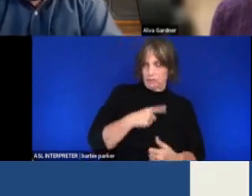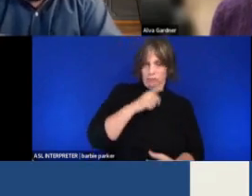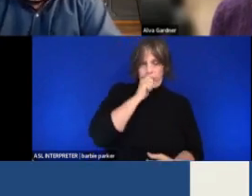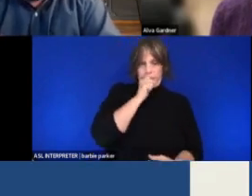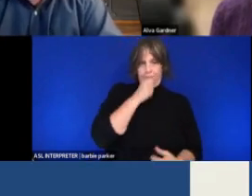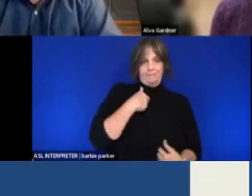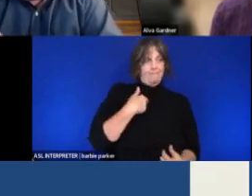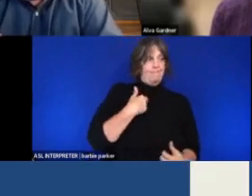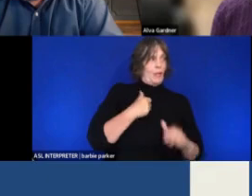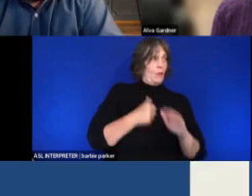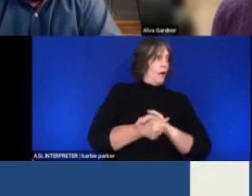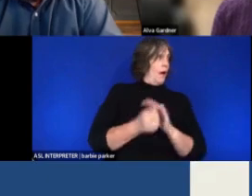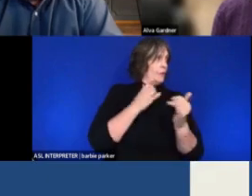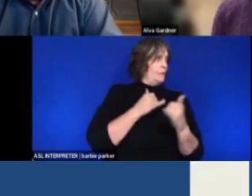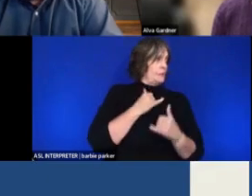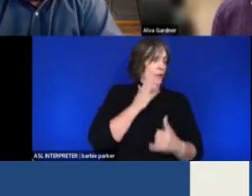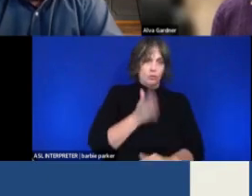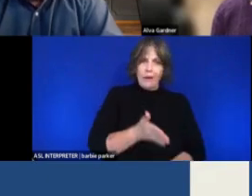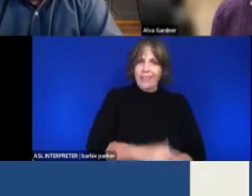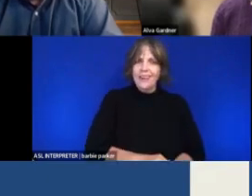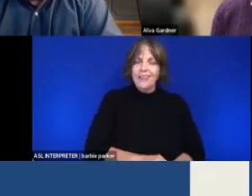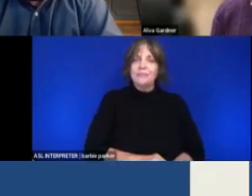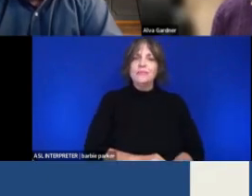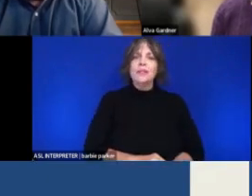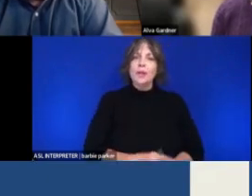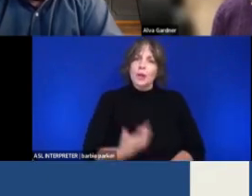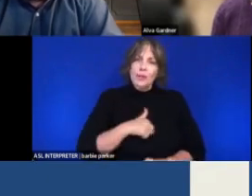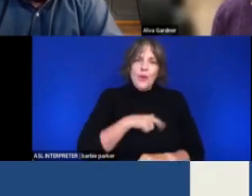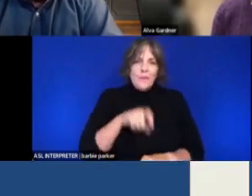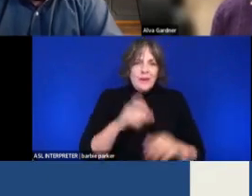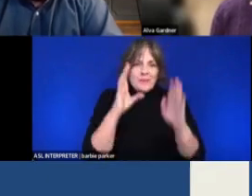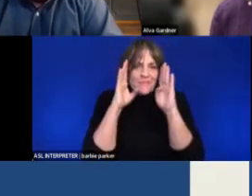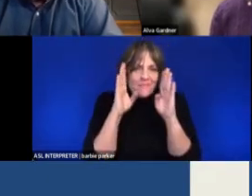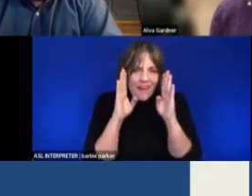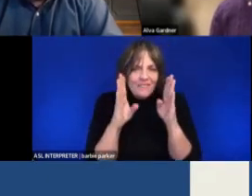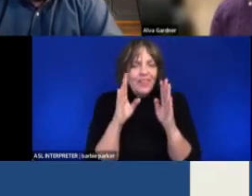going to hide their mistakes. And so what we really need to be mindful of is the organizational